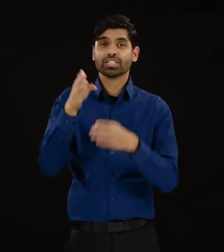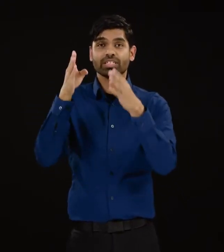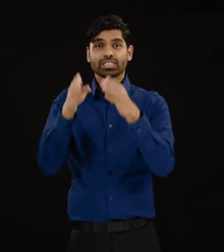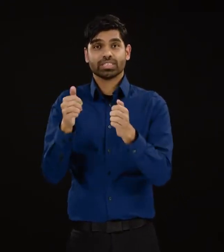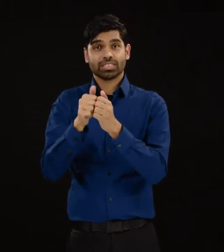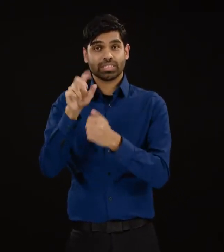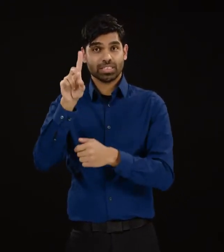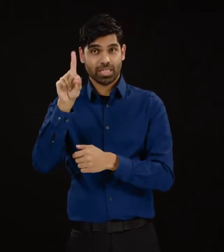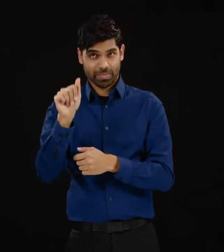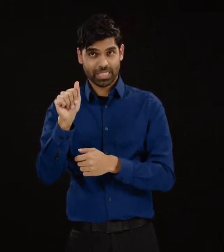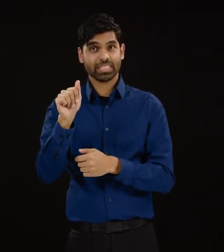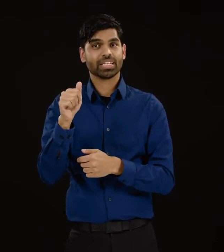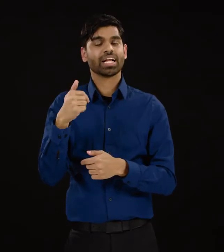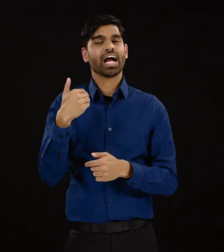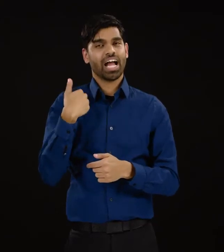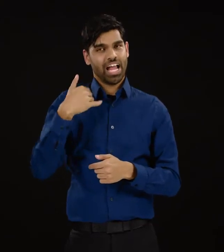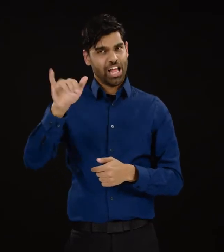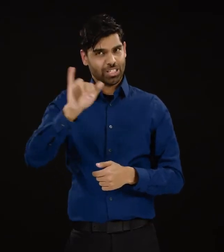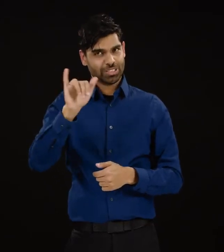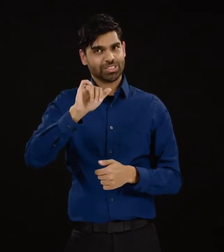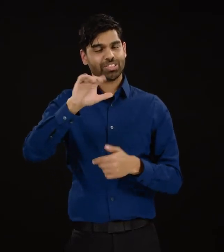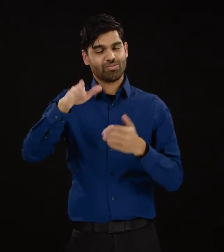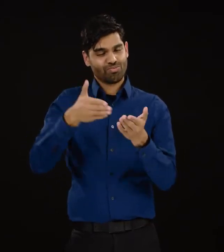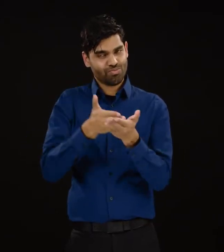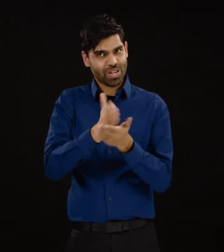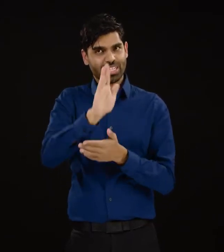To a copy of their contract, privacy policy,